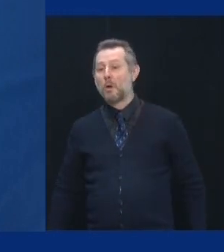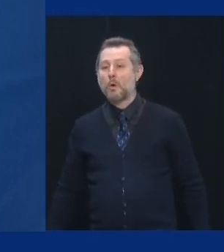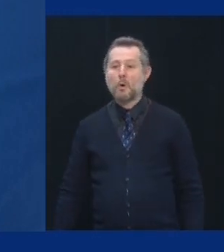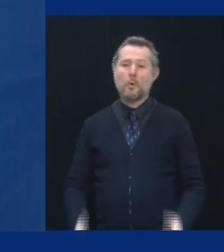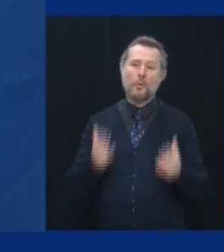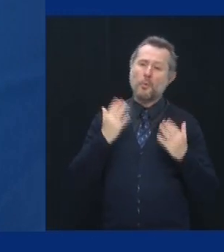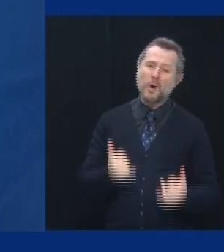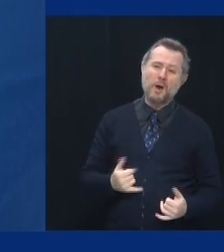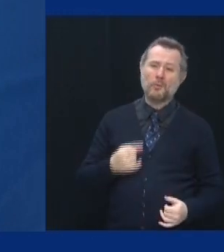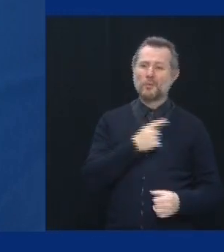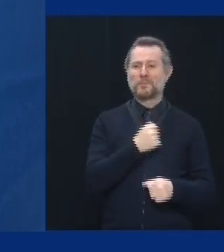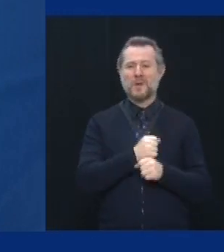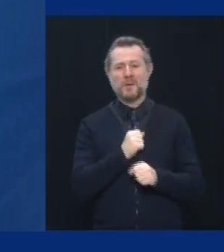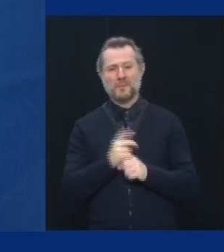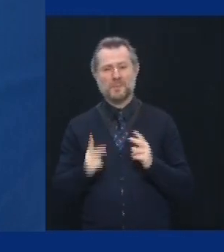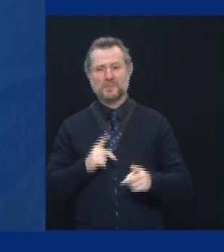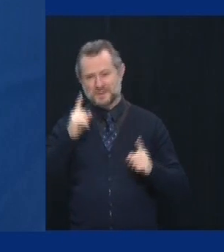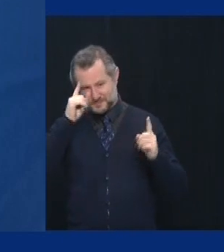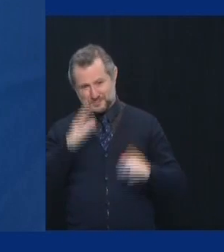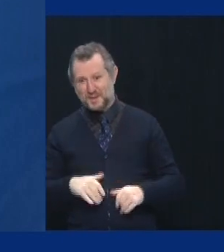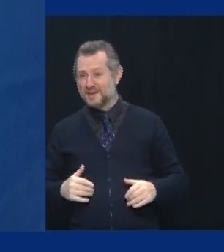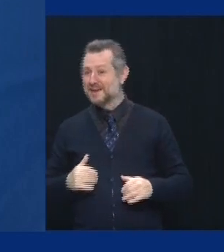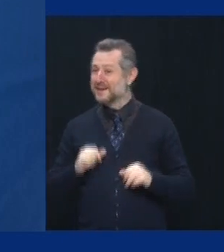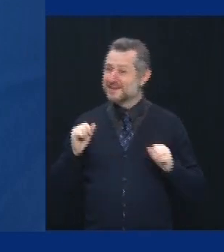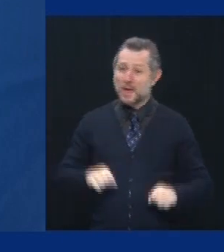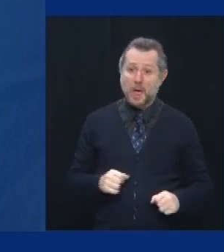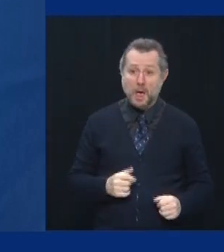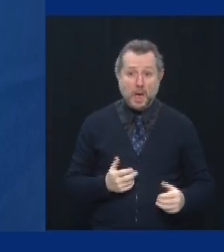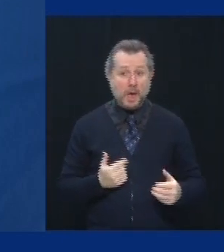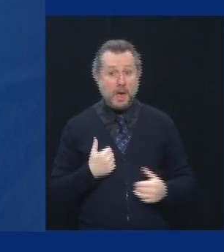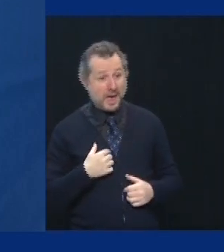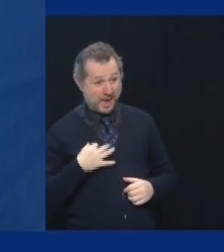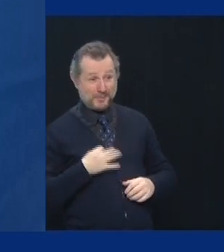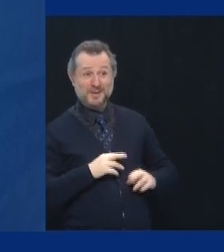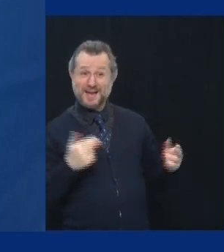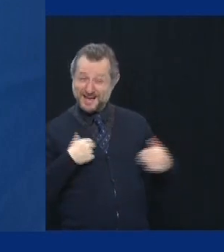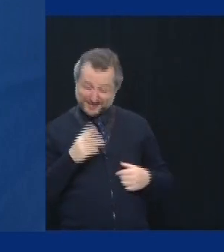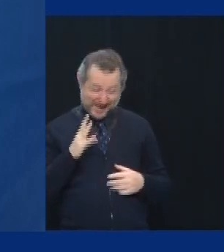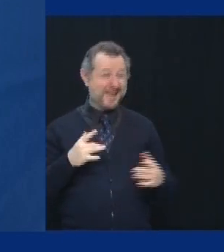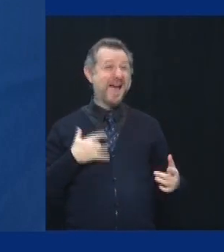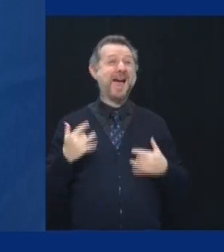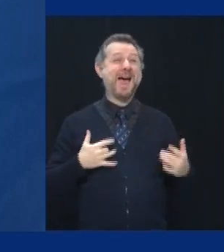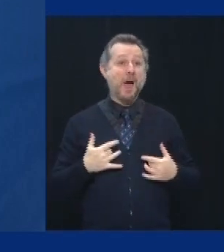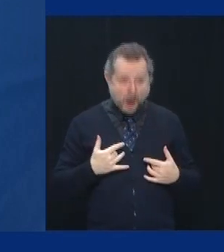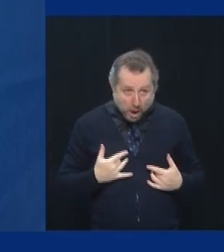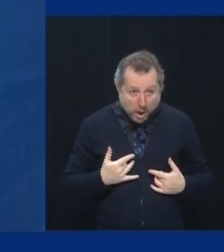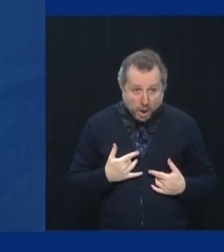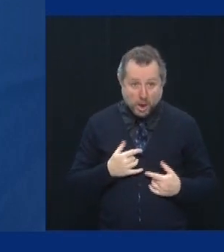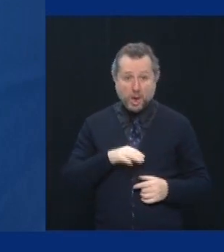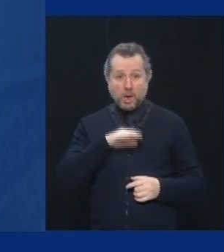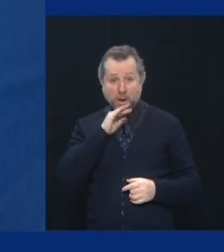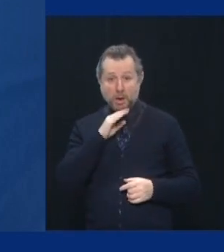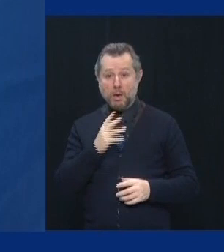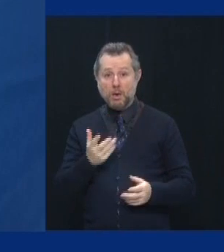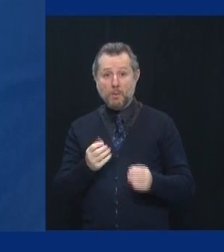MONTHS. YOU GET TO 7 MILLION VACCINATIONS DONE. WHY DID YOU RAISE THAT EXPECTATION?